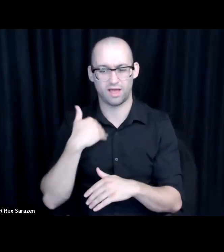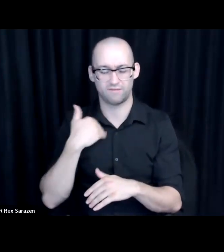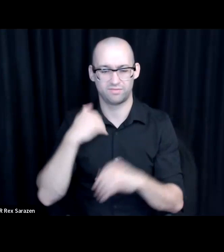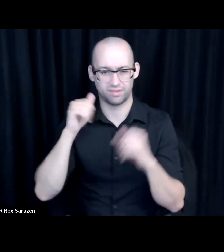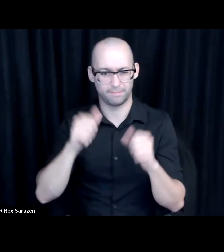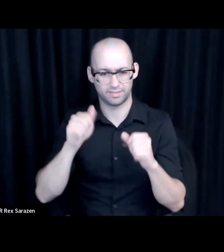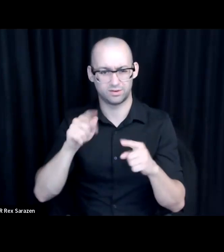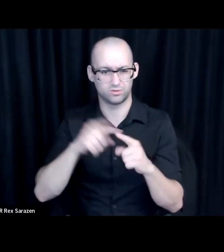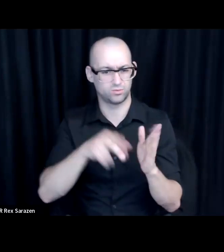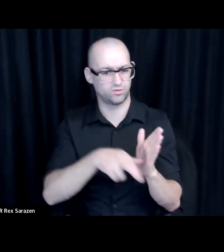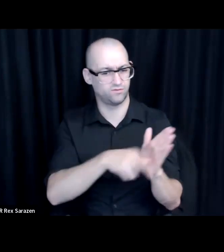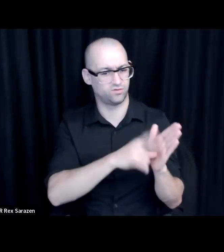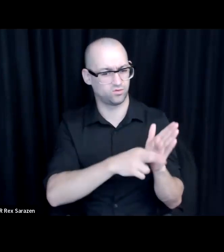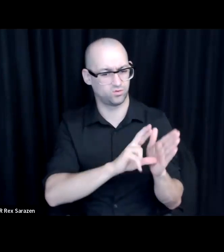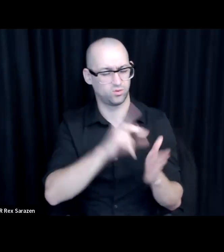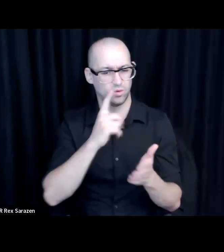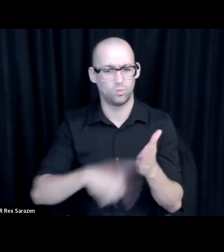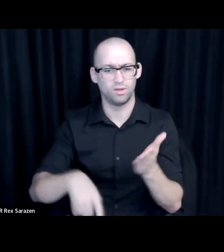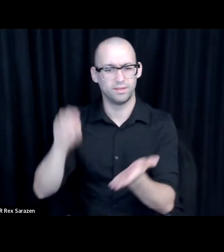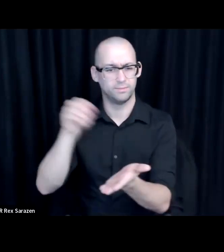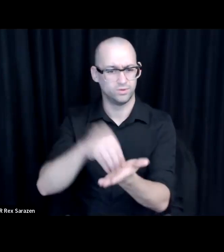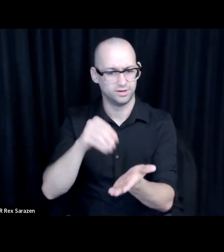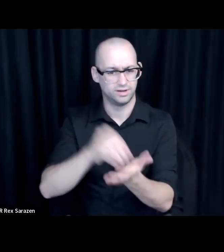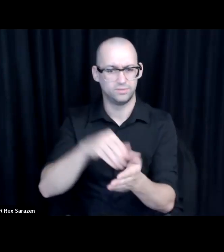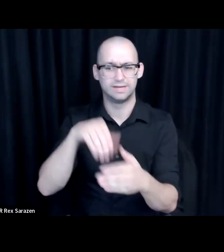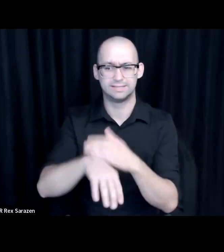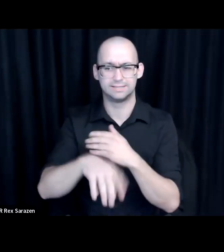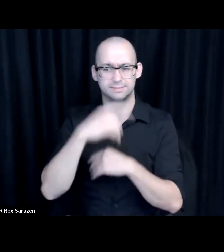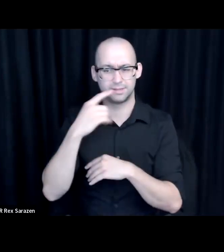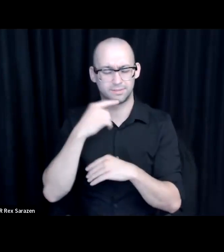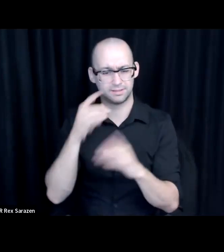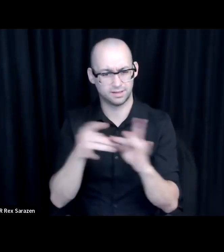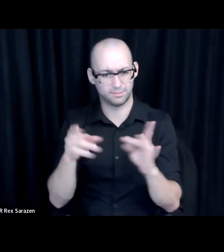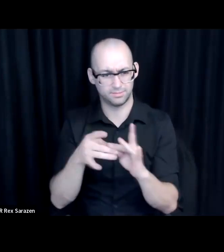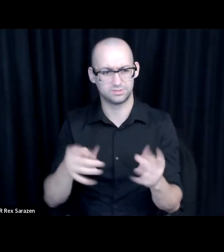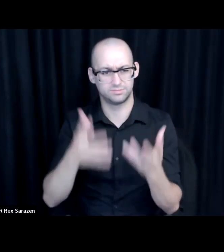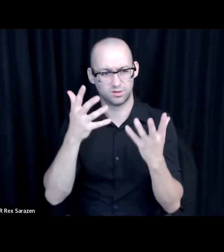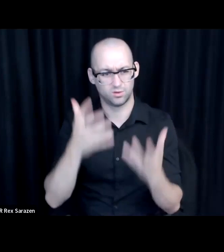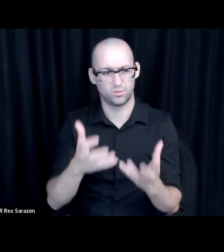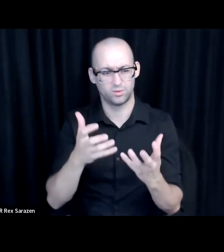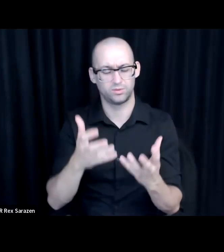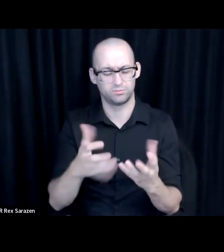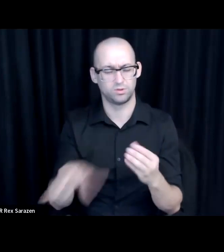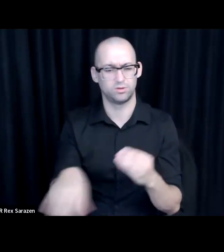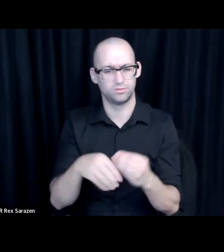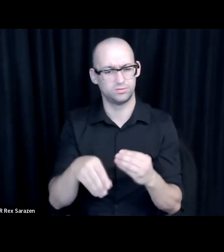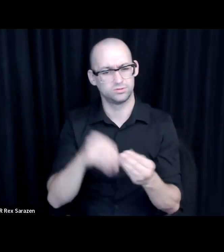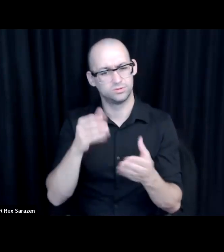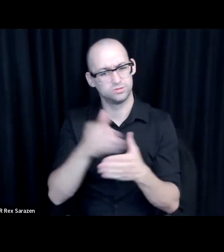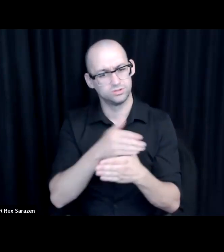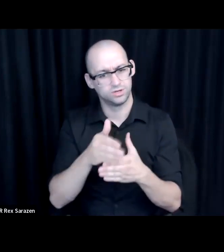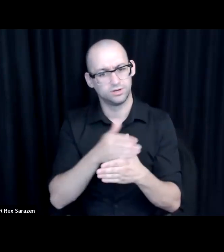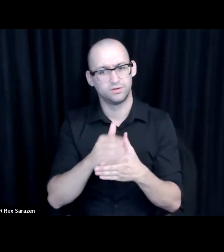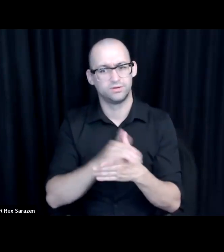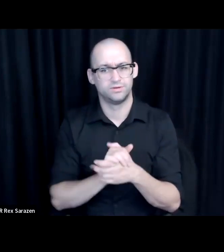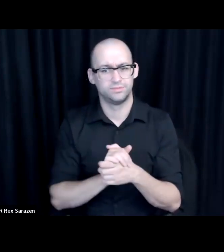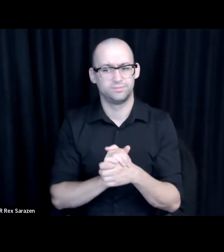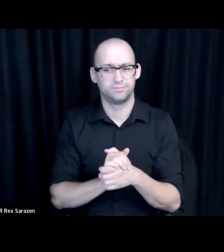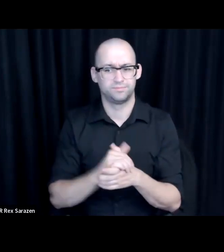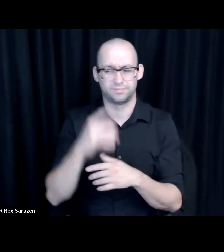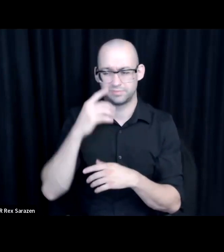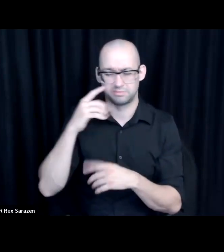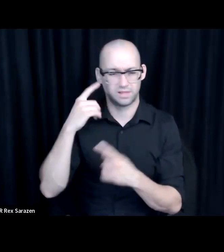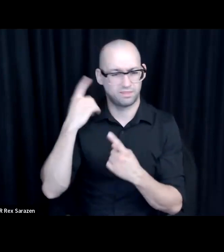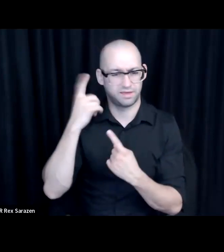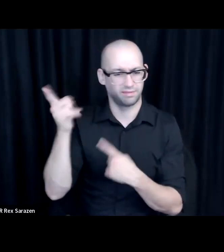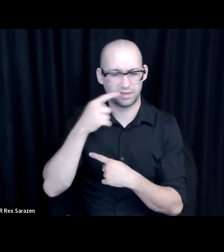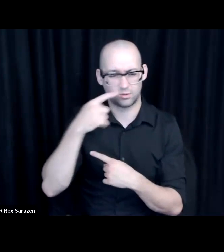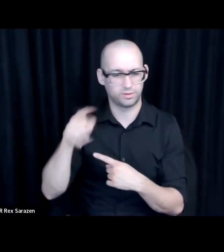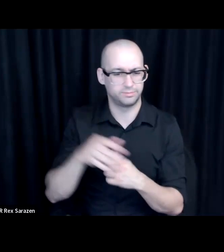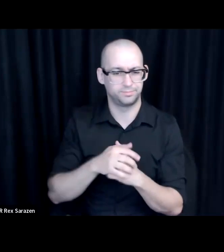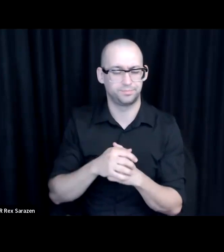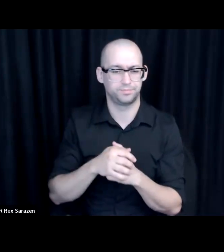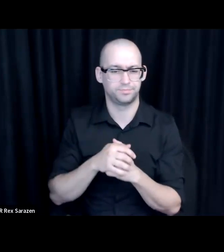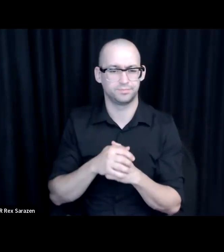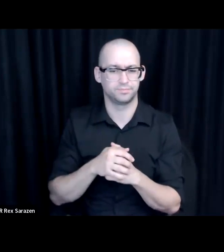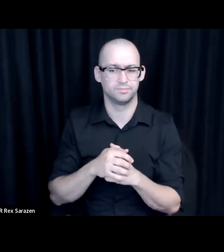and provide public comments. I also wanted to share, I don't think they'll mind, their gratitude